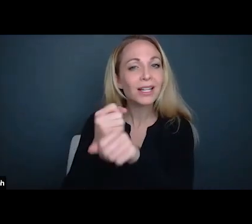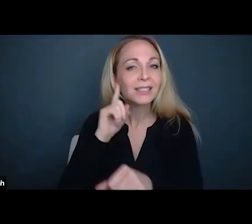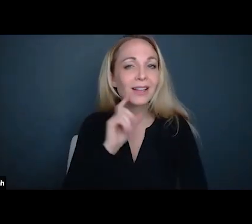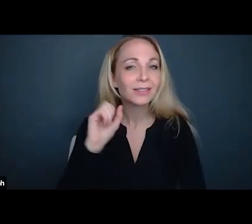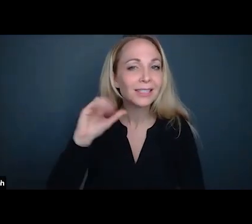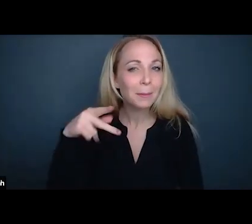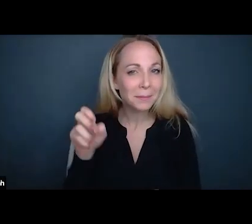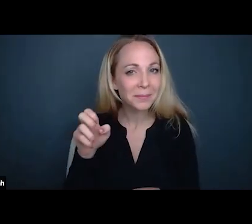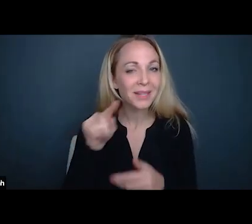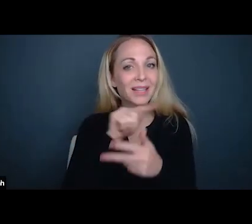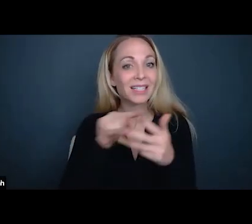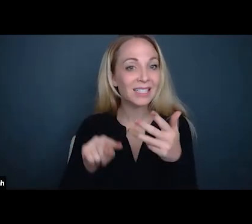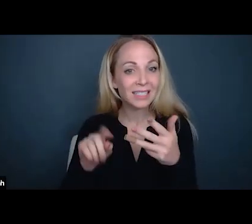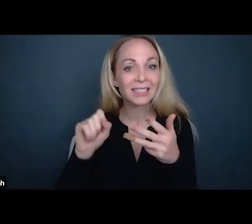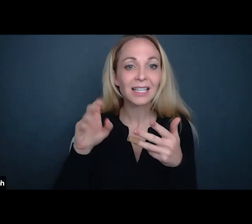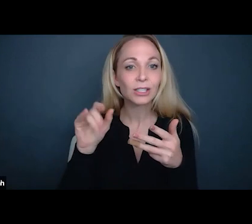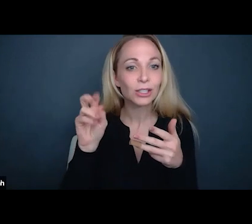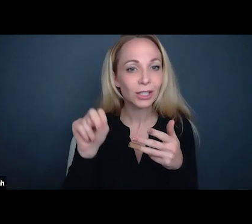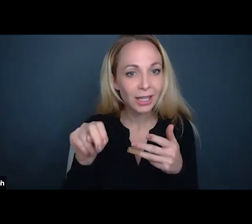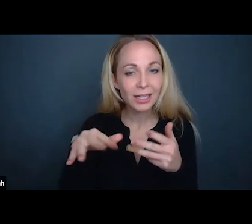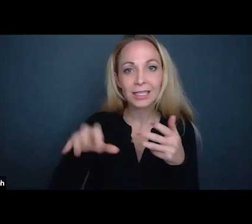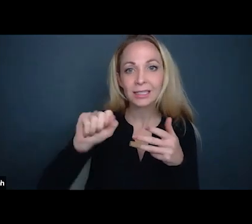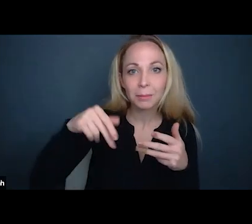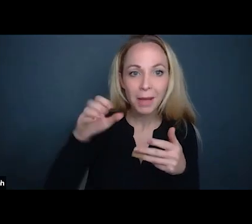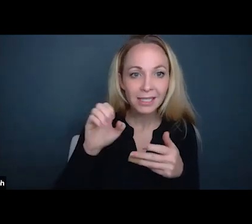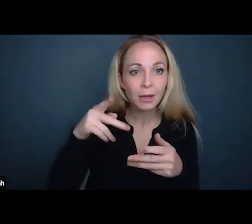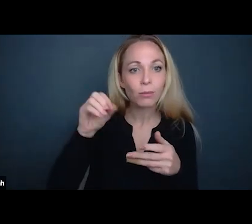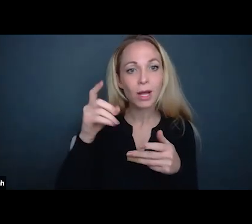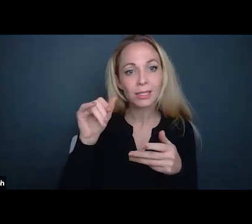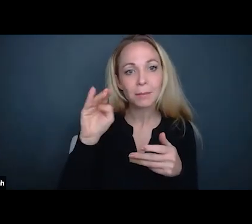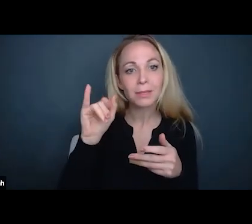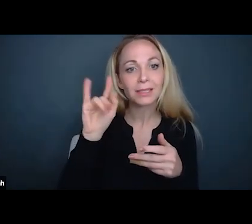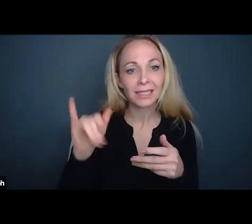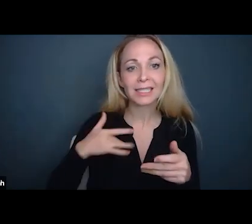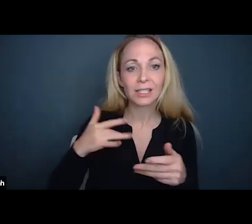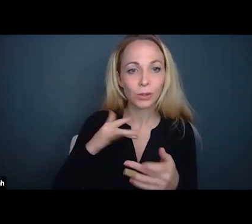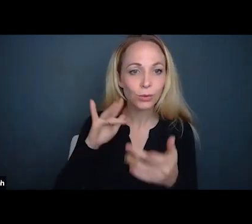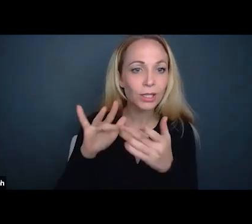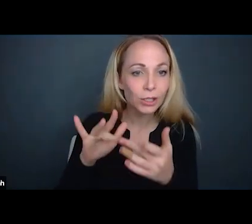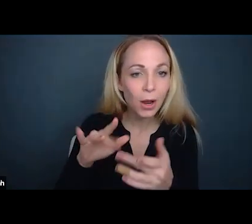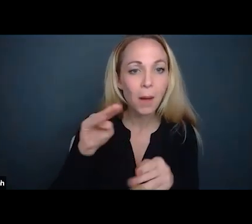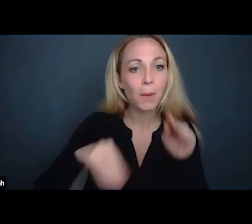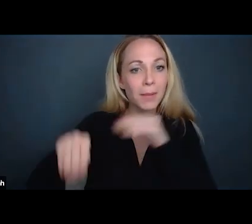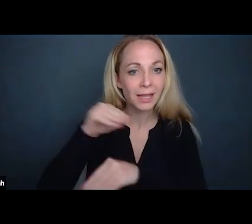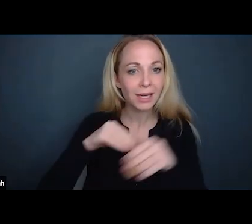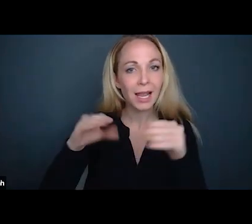And so, these sections are: Space and Proximity; Sensory Reach; Mobility and Proximity; and Light and Color.